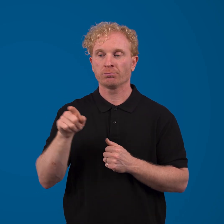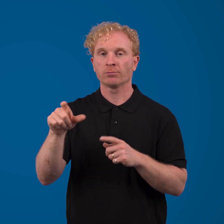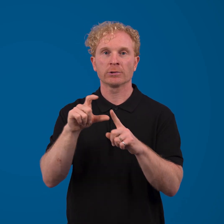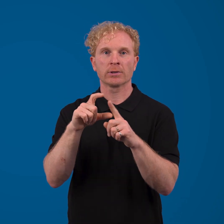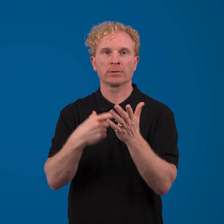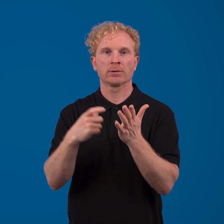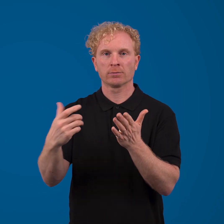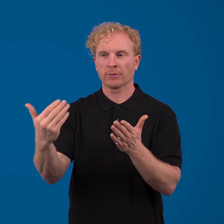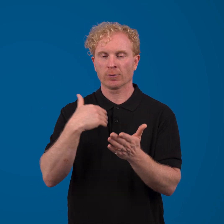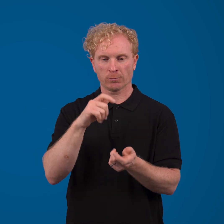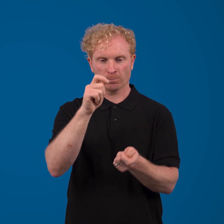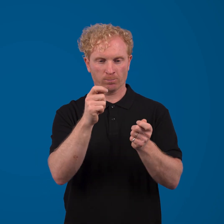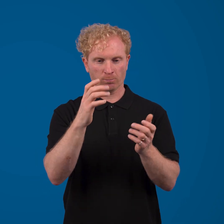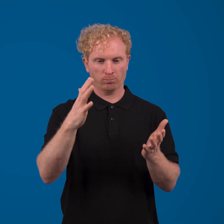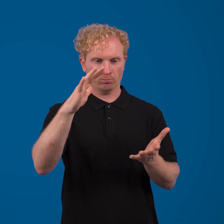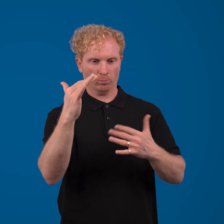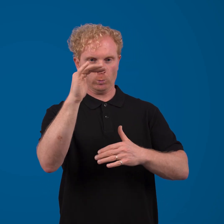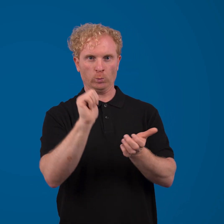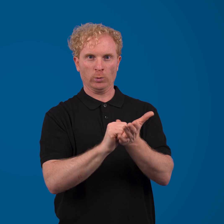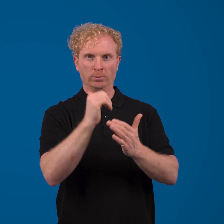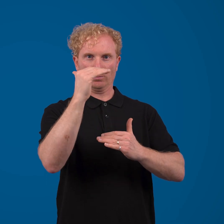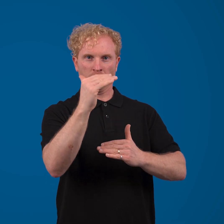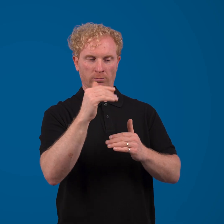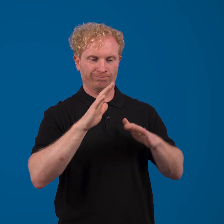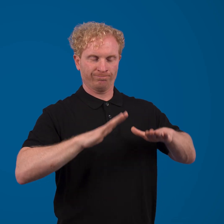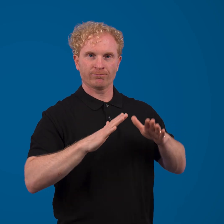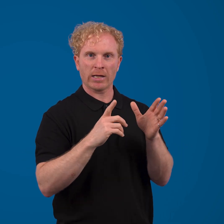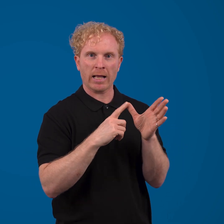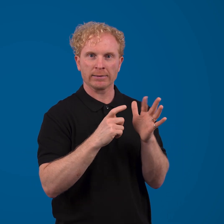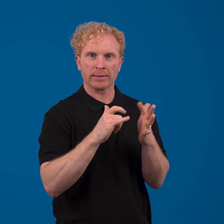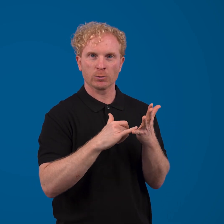The Disability Royal Commission helped shape the development of ADS